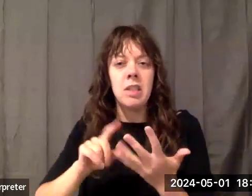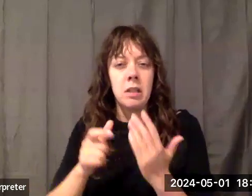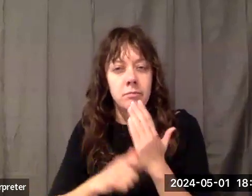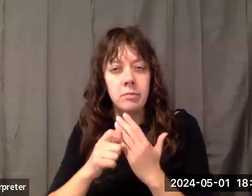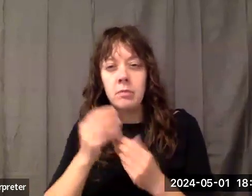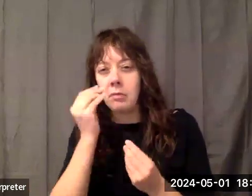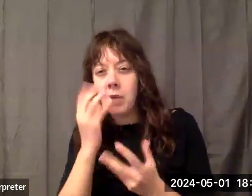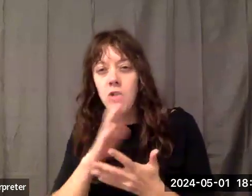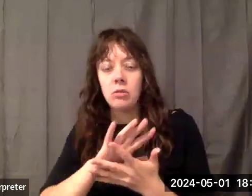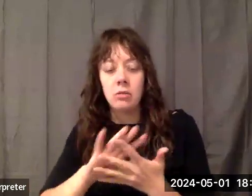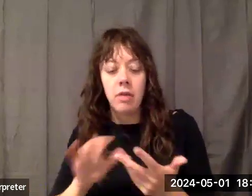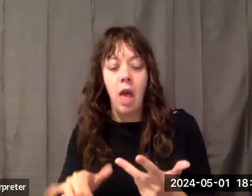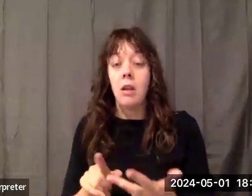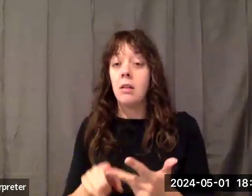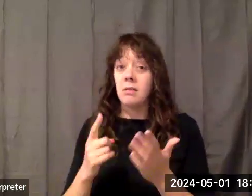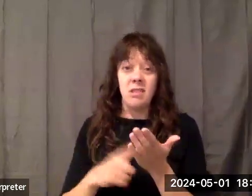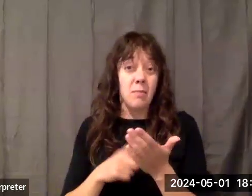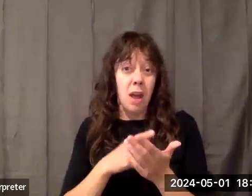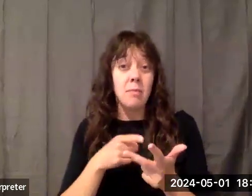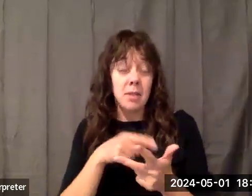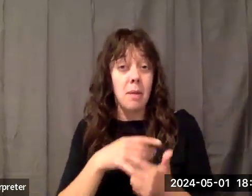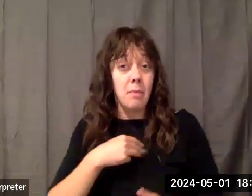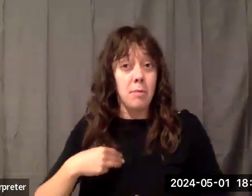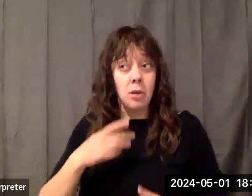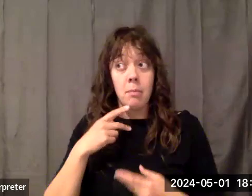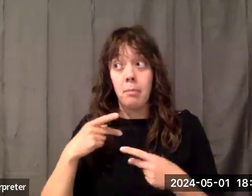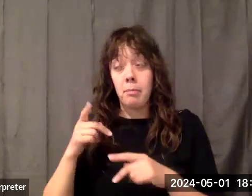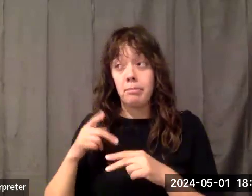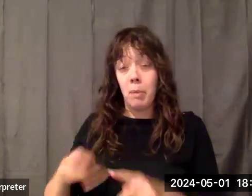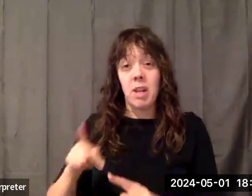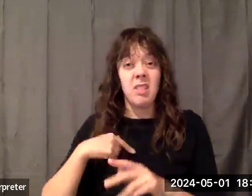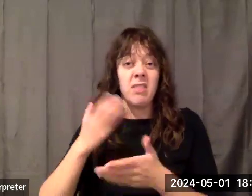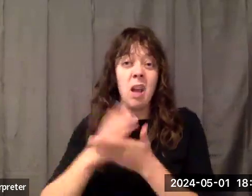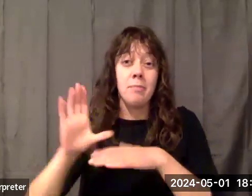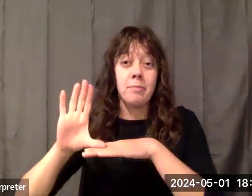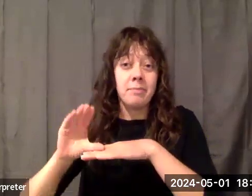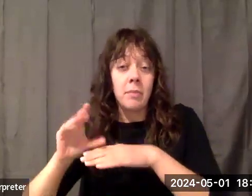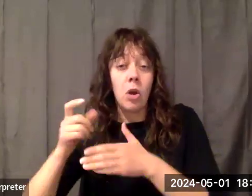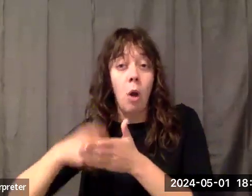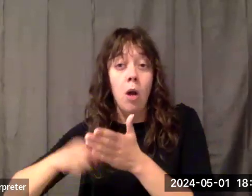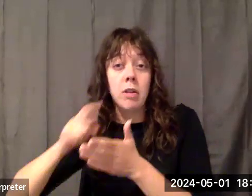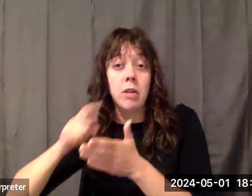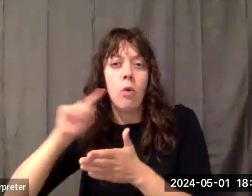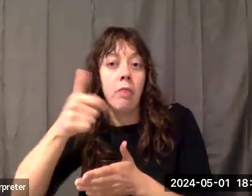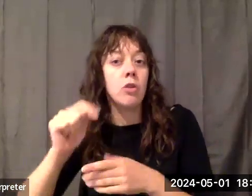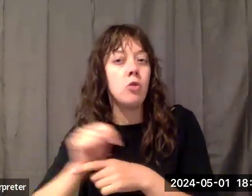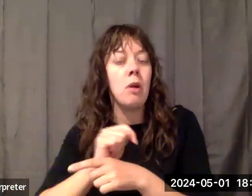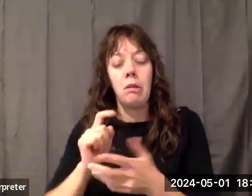or reduced costs, access to training and some continuing education credits. So that's all I got. Thank you.